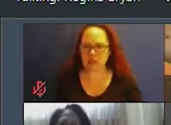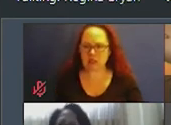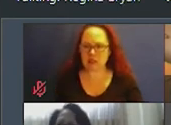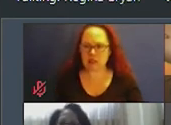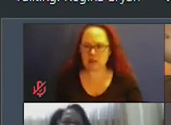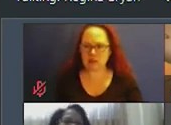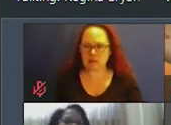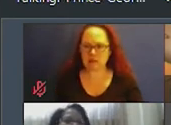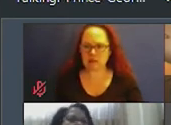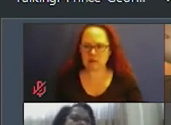Delisa Kentavi.